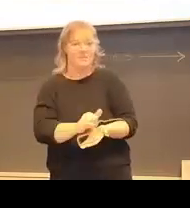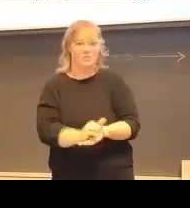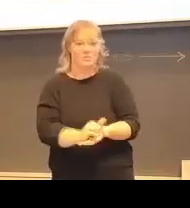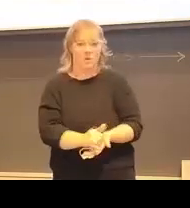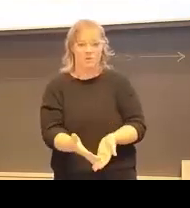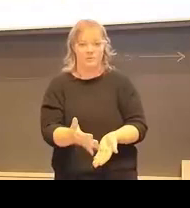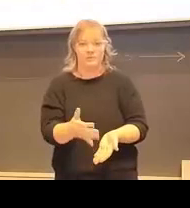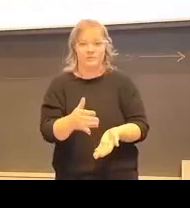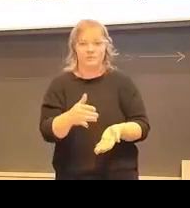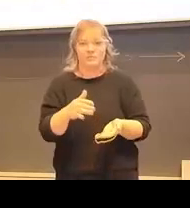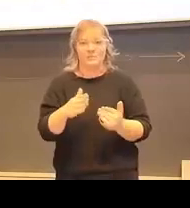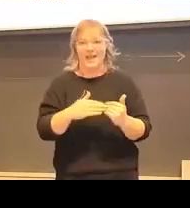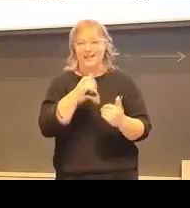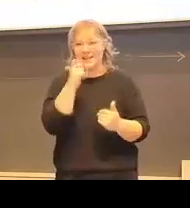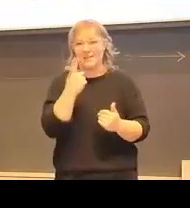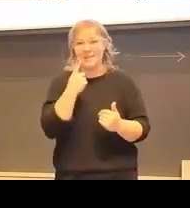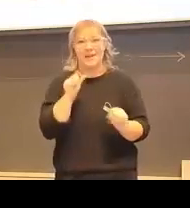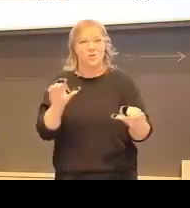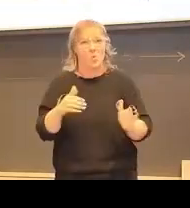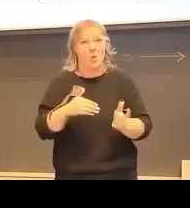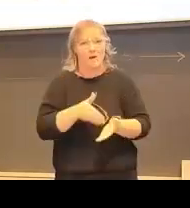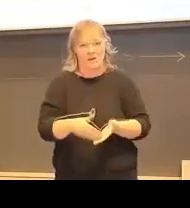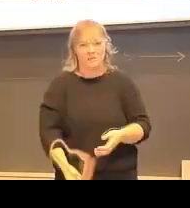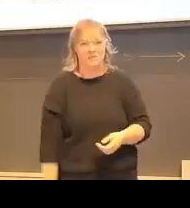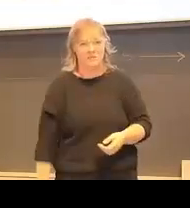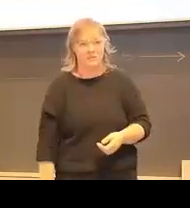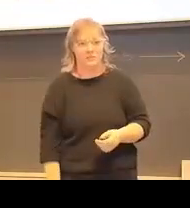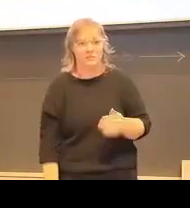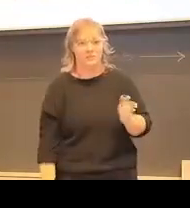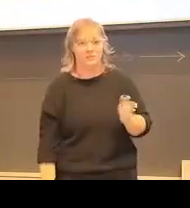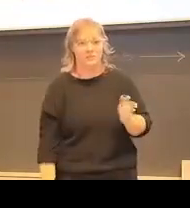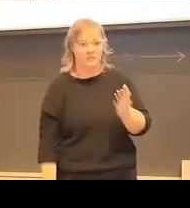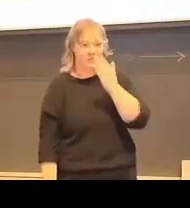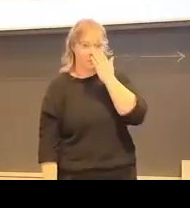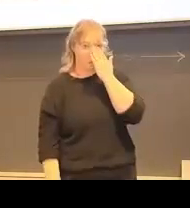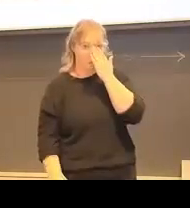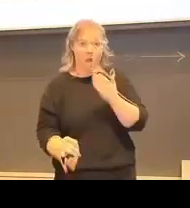it's neat at least not something I I can do often and another I really want to support residents